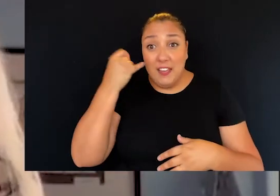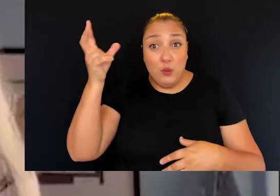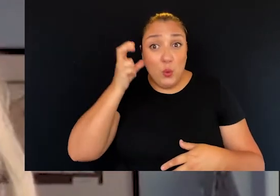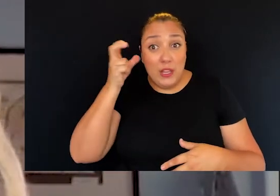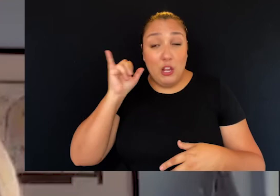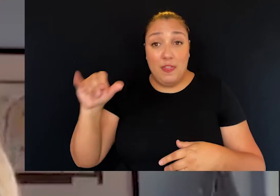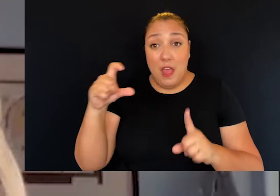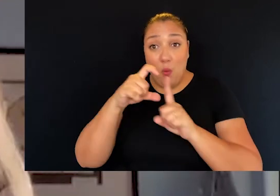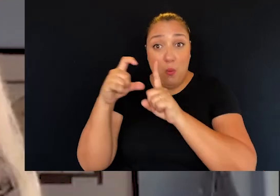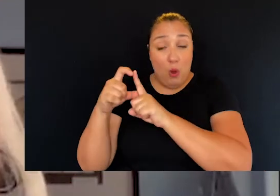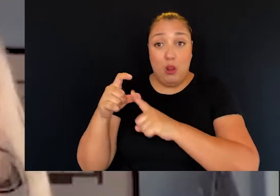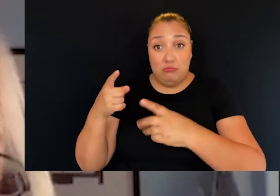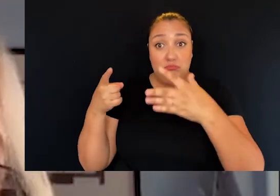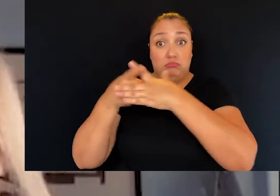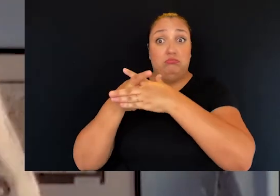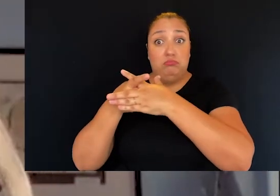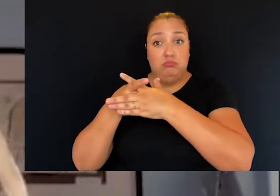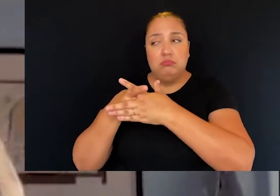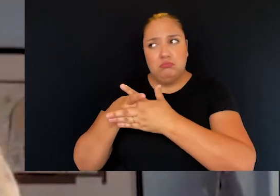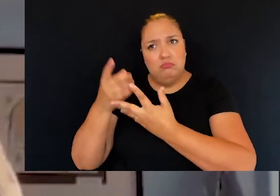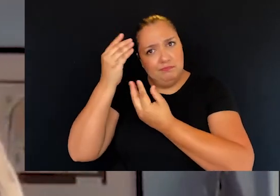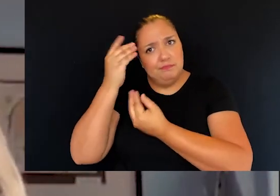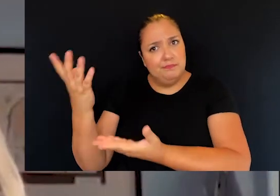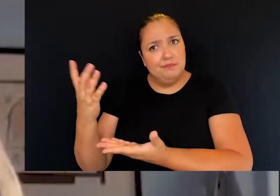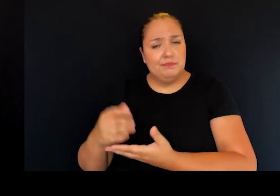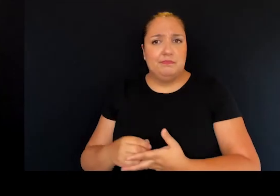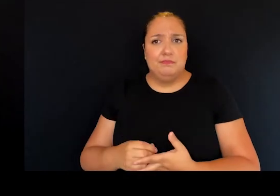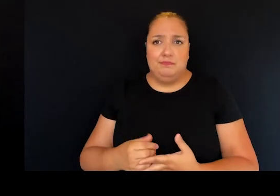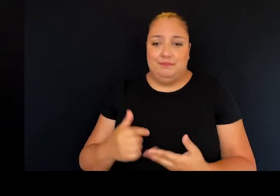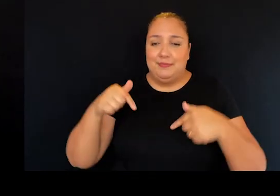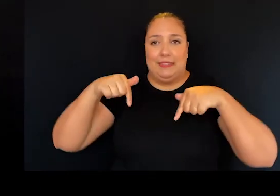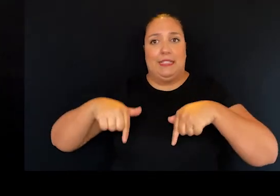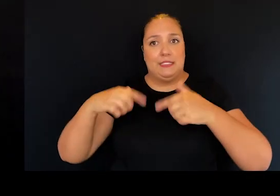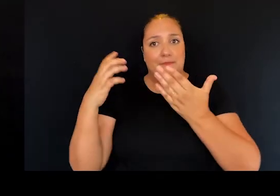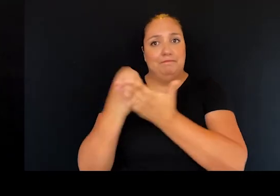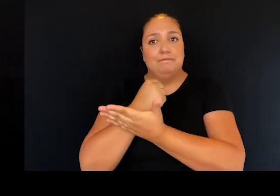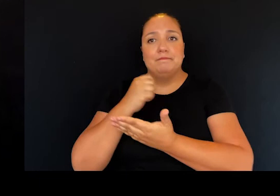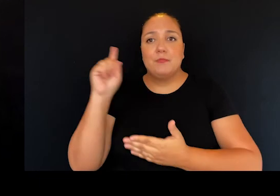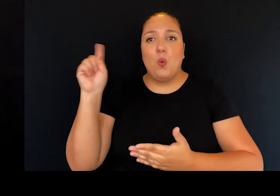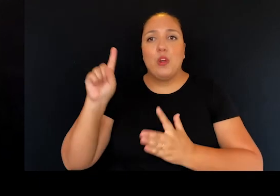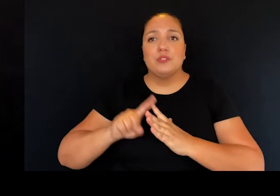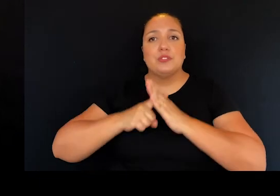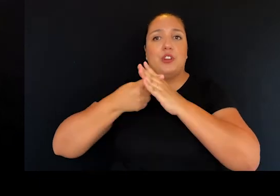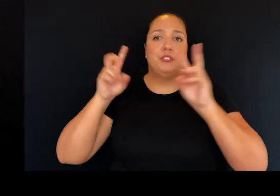This is, this is where it starts, so thank you. Erica, Nancy, thank you both so much for your time today.